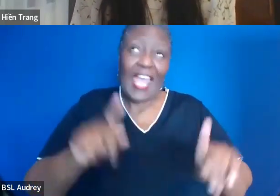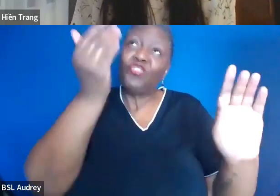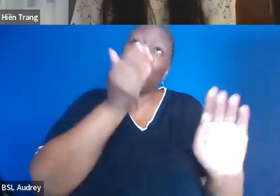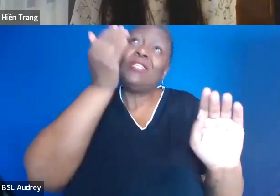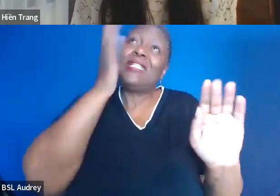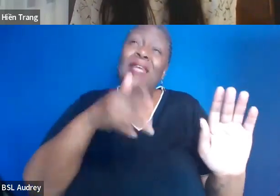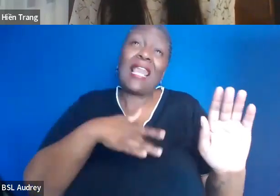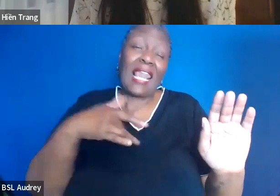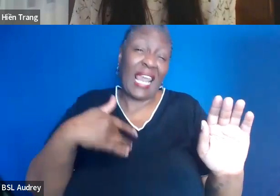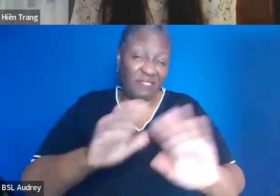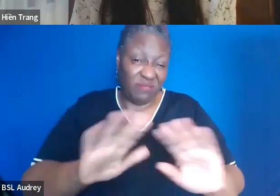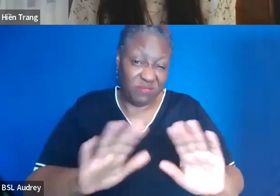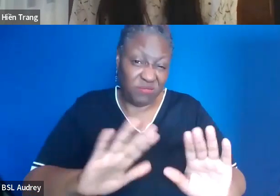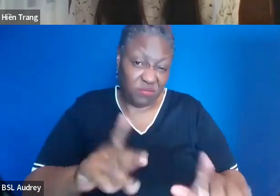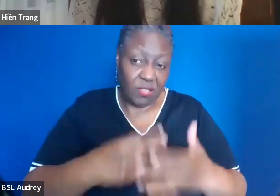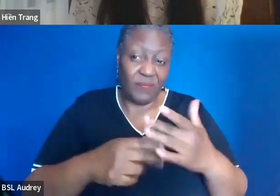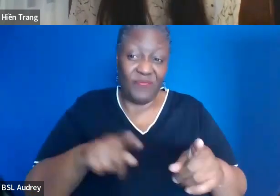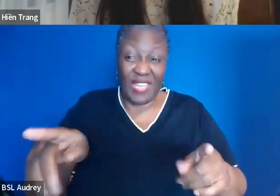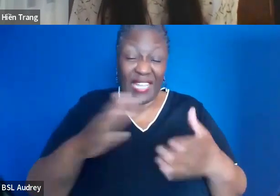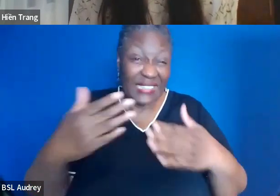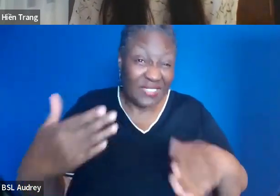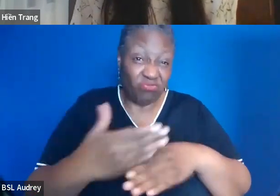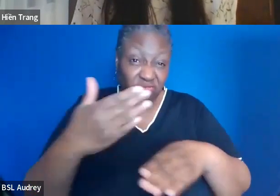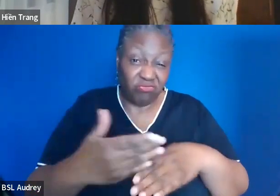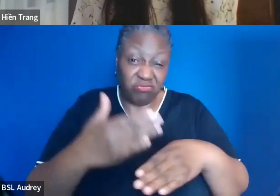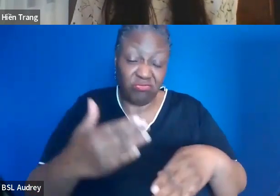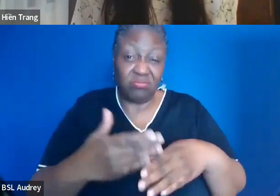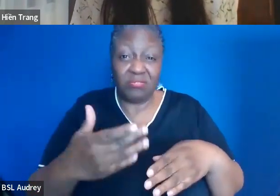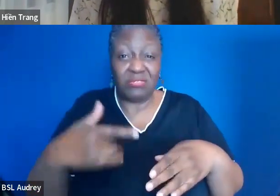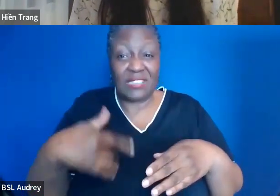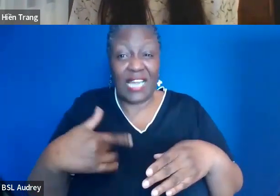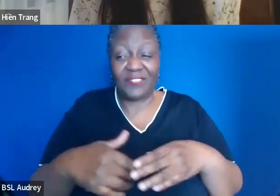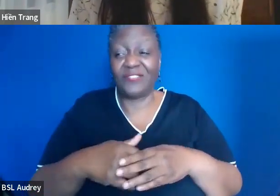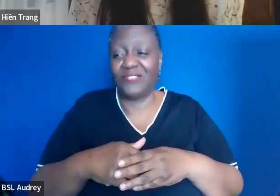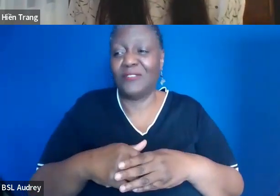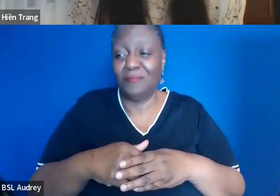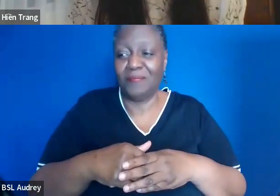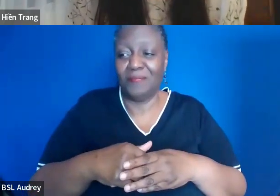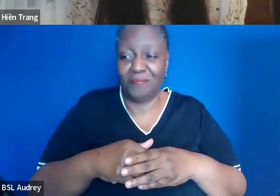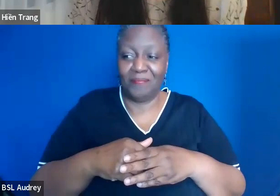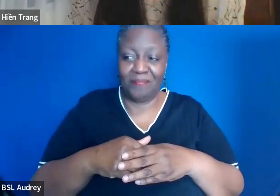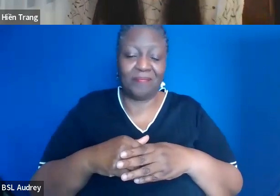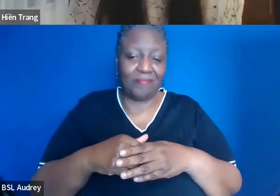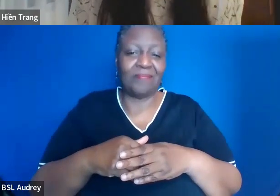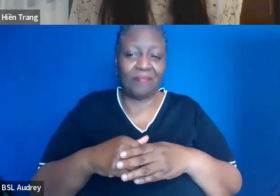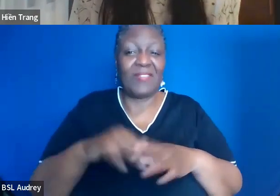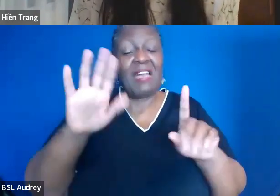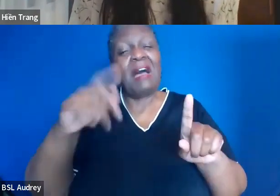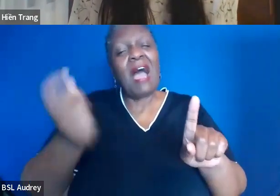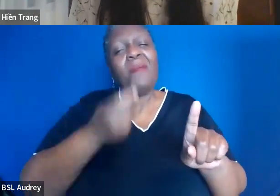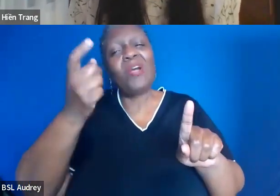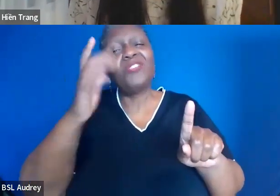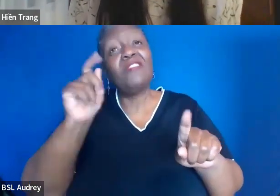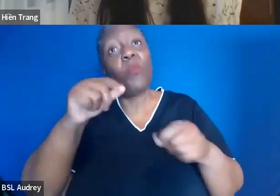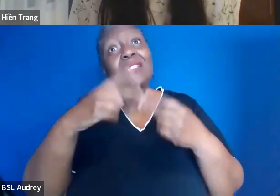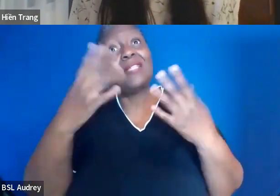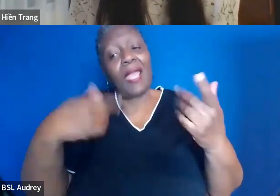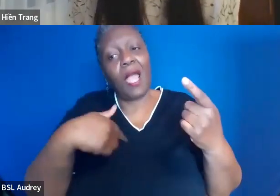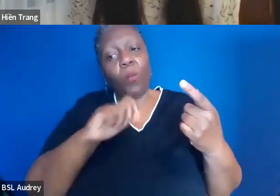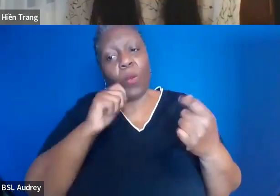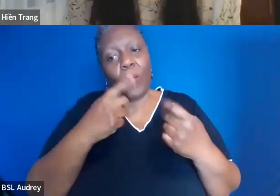but to be honest a struggling life and uh and I wonder if one day I wake up and found myself